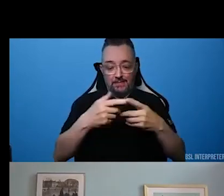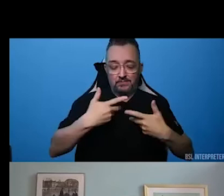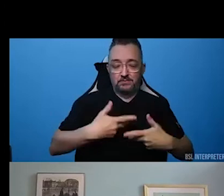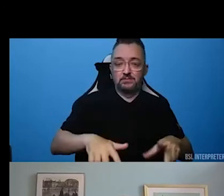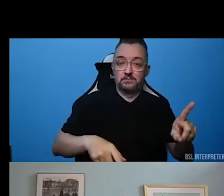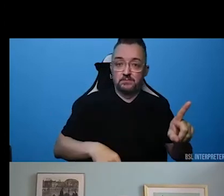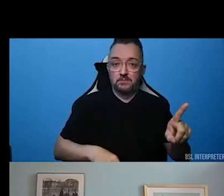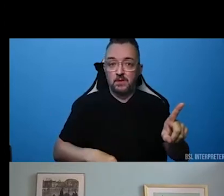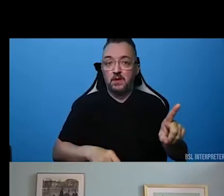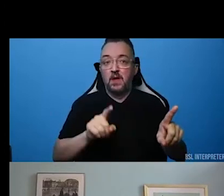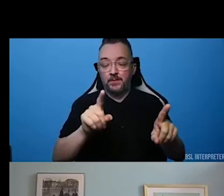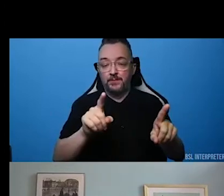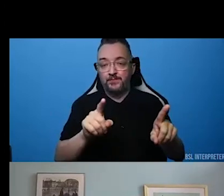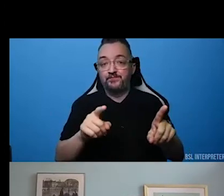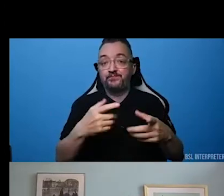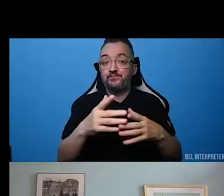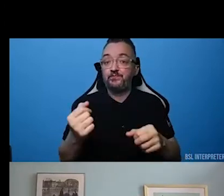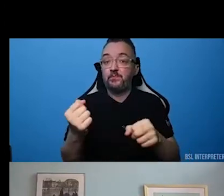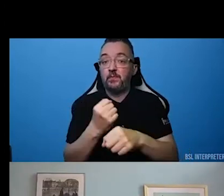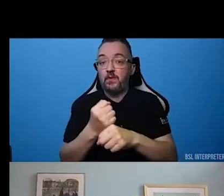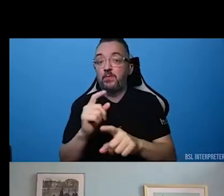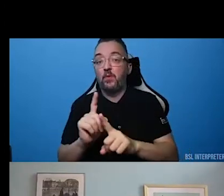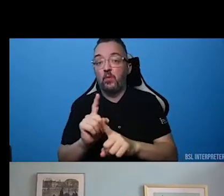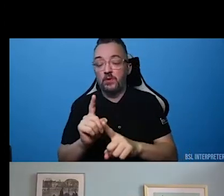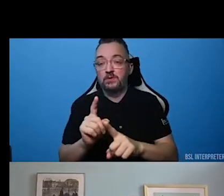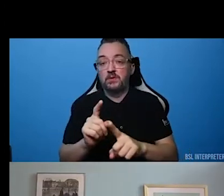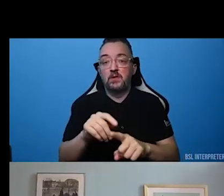However what was also produced around Northeast mills